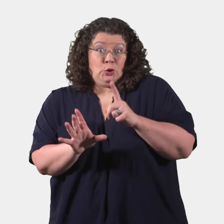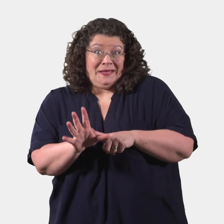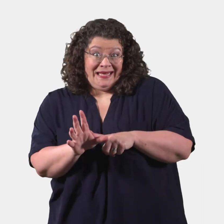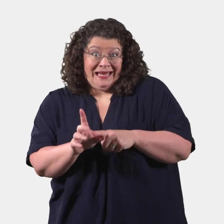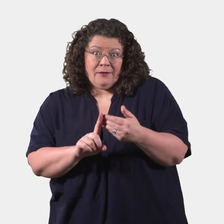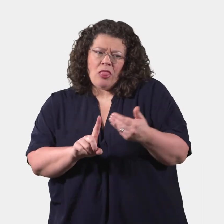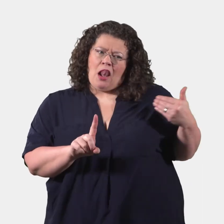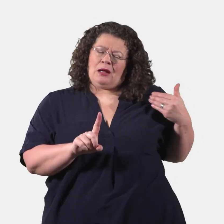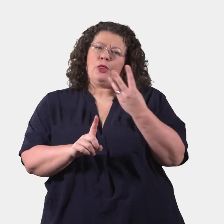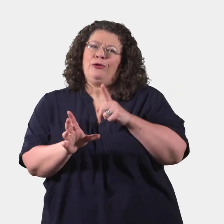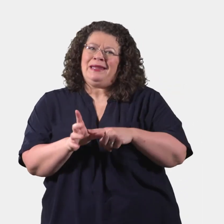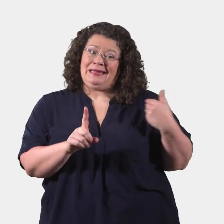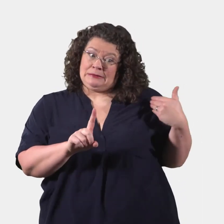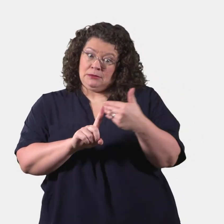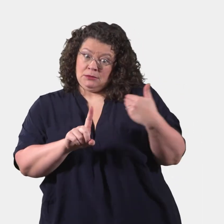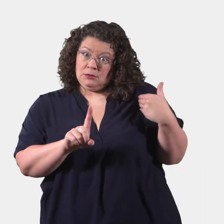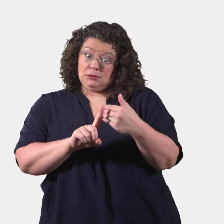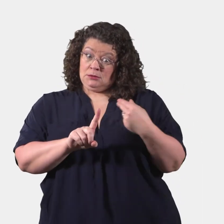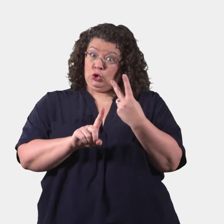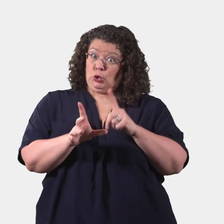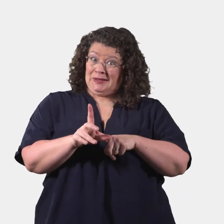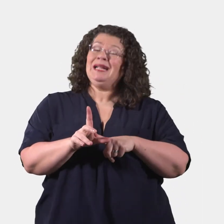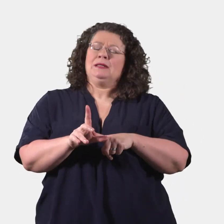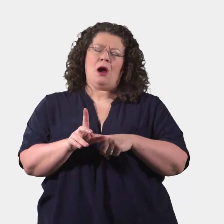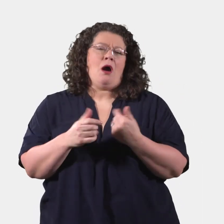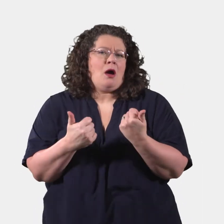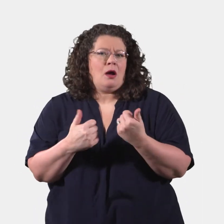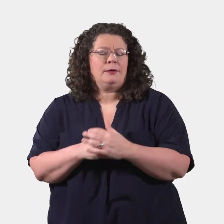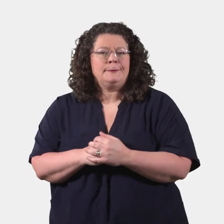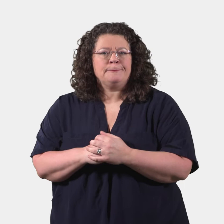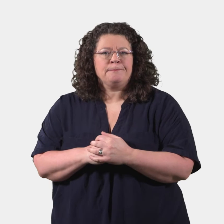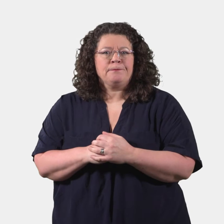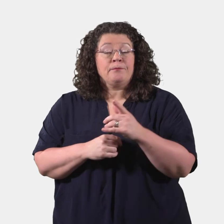and you must normally live in the UK Channel Islands, Republic of Ireland, or the Isle of Man.